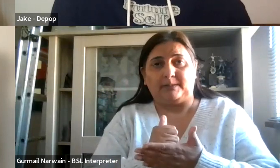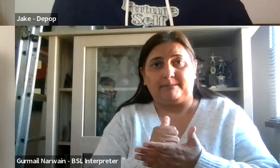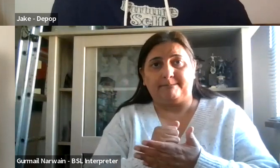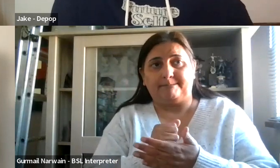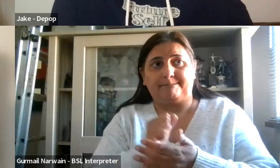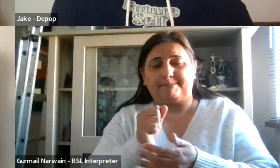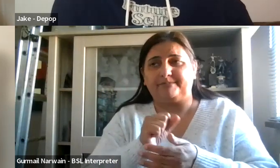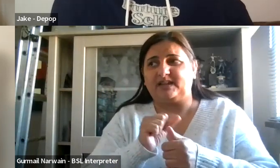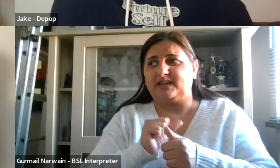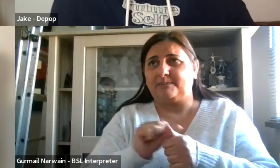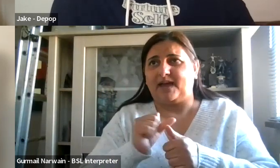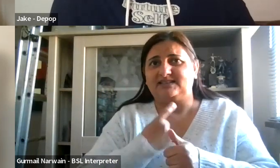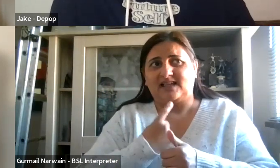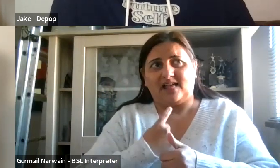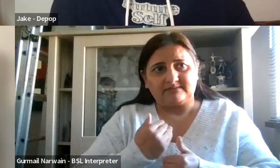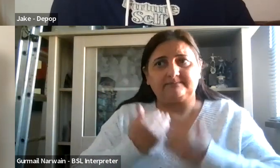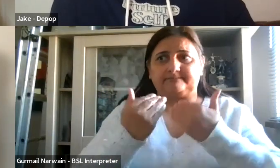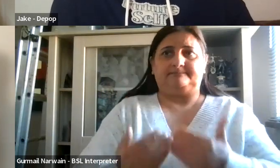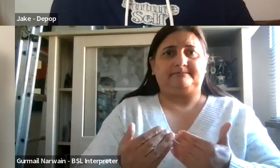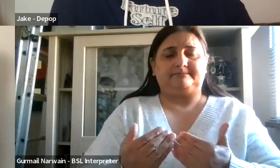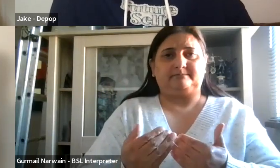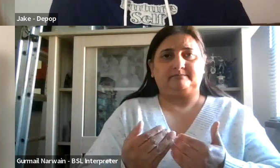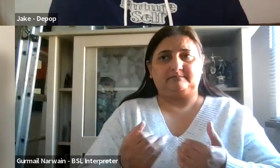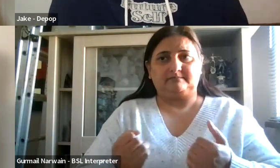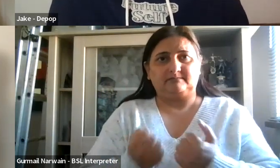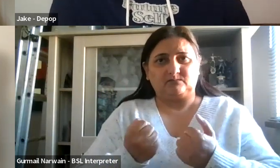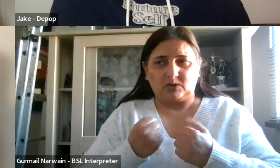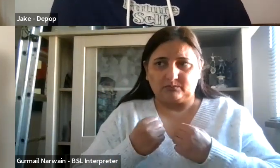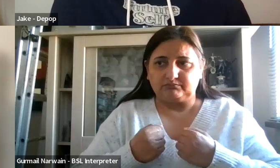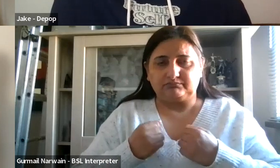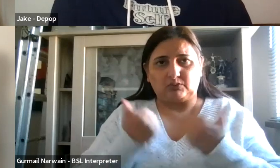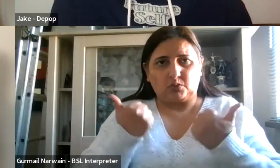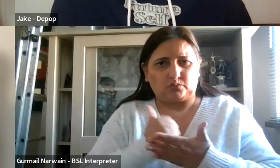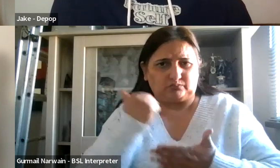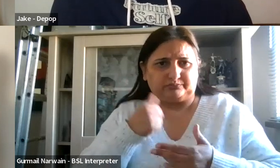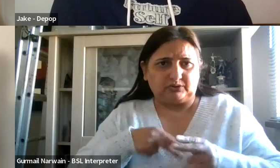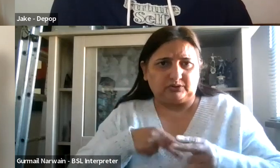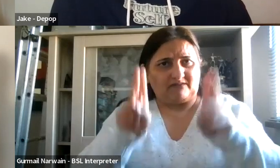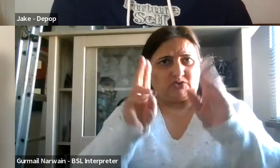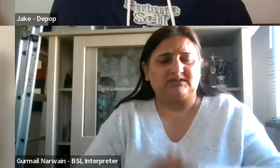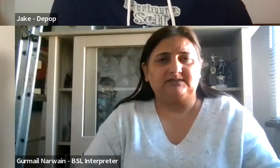self forward and really thrive in in any part of that that process, and while you're there